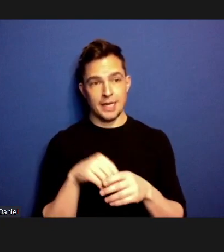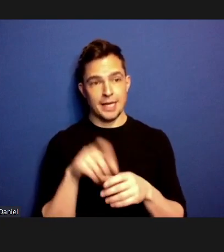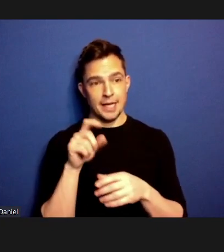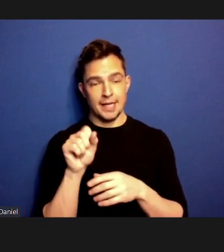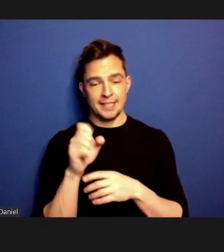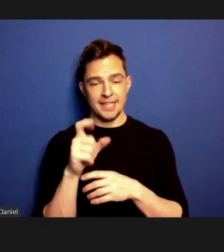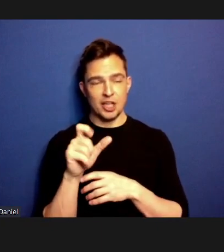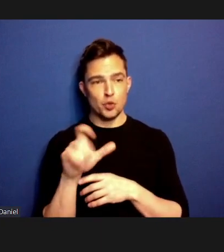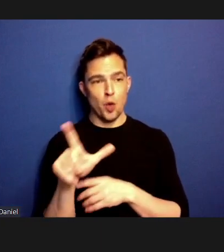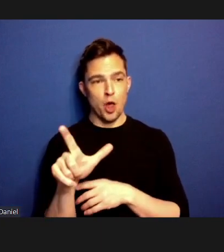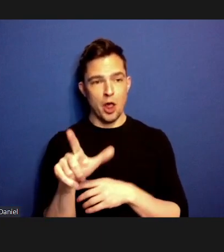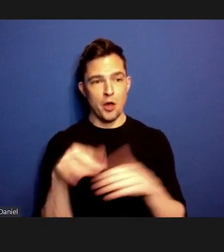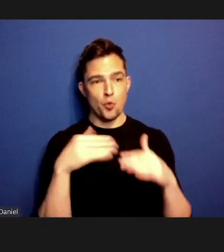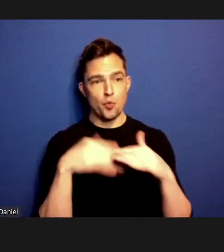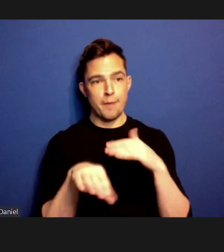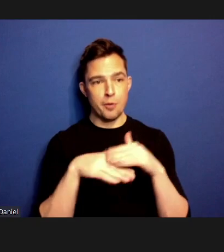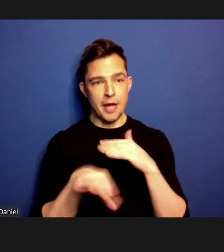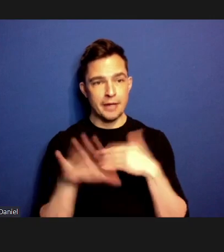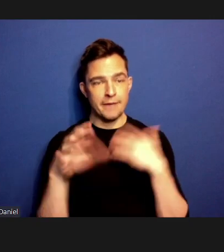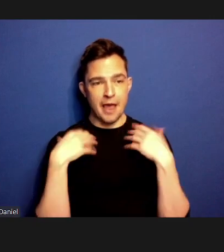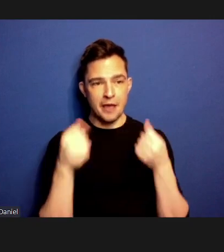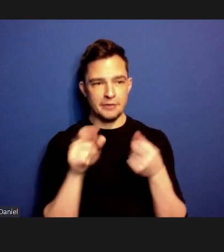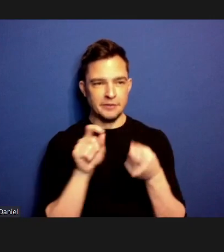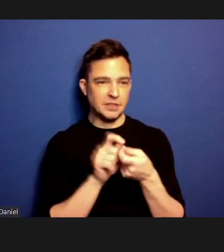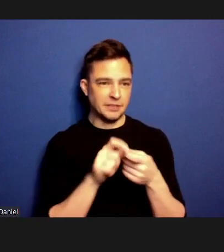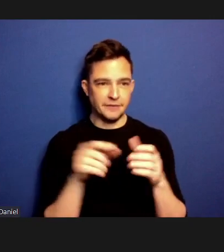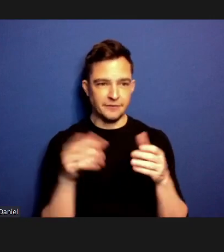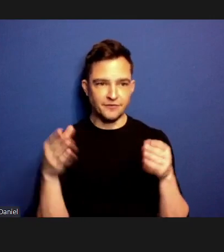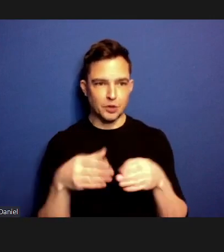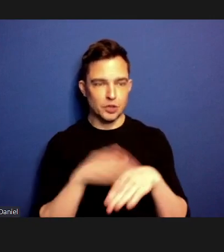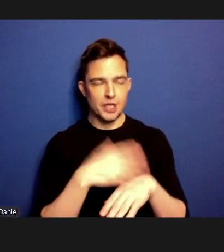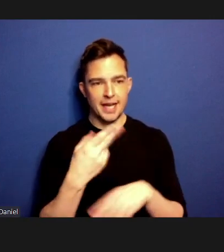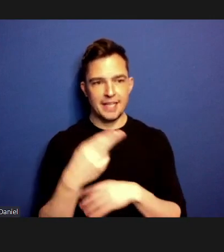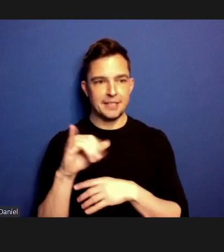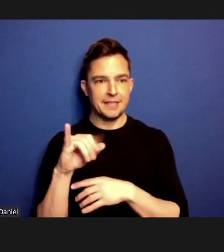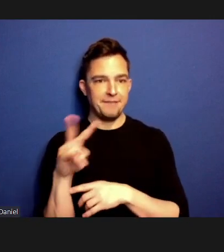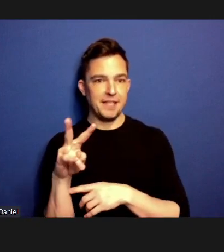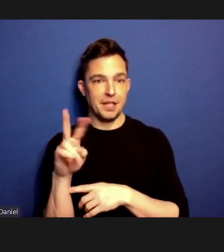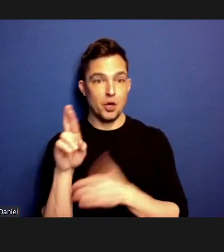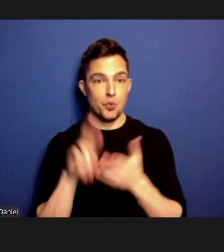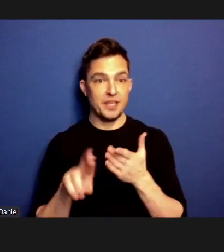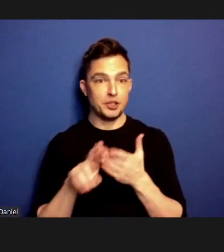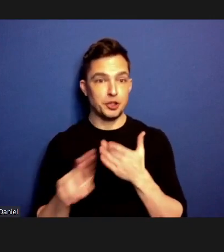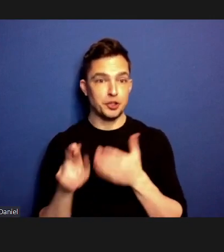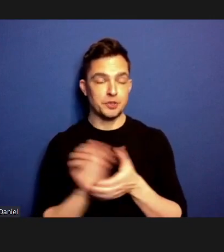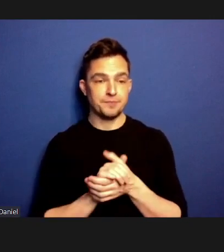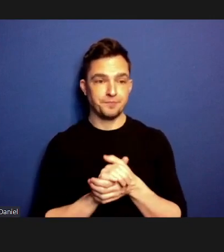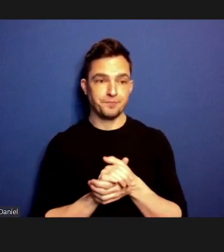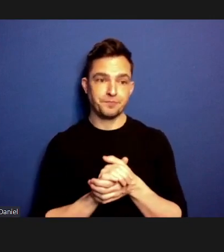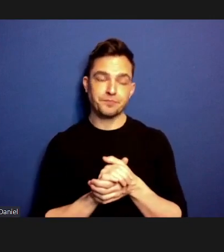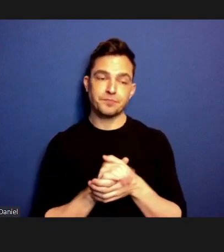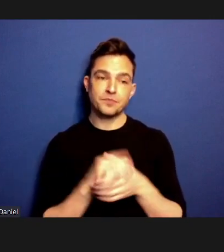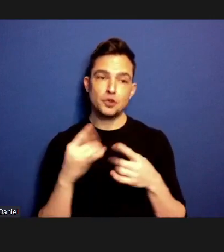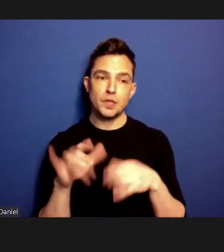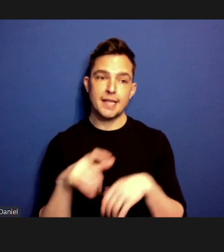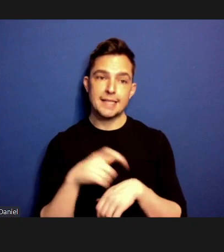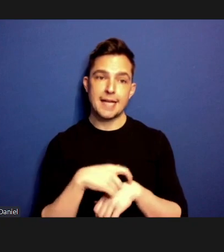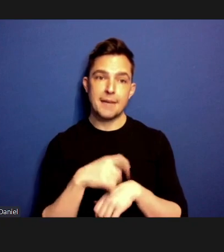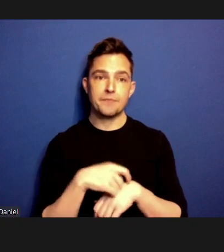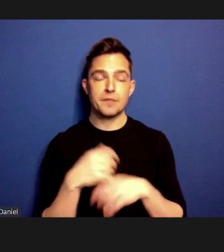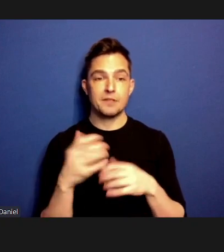health and in particular with a focus on HIV research. At the time, very much like Tanitia